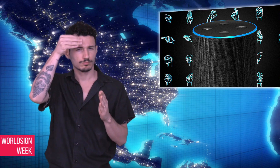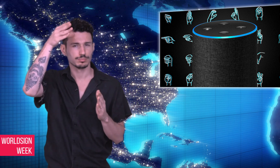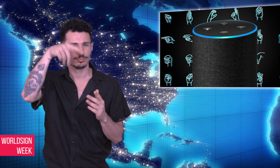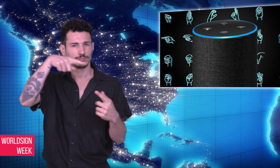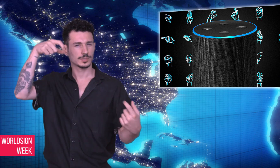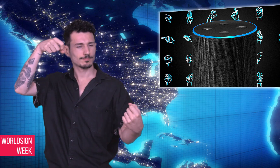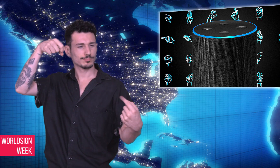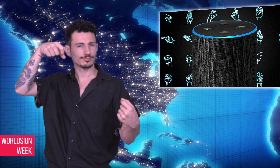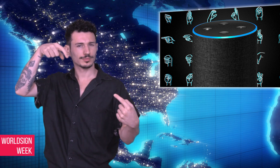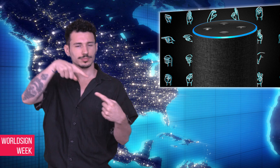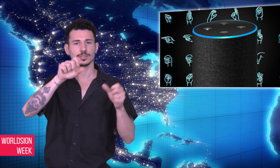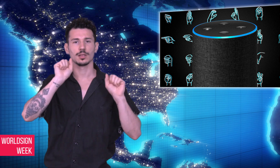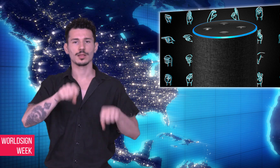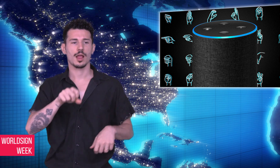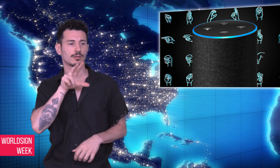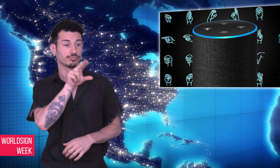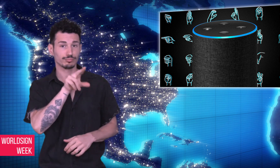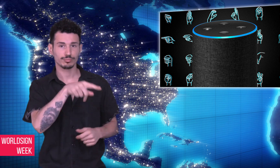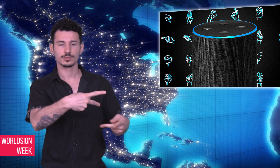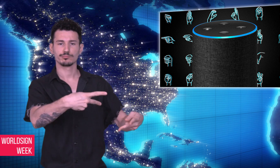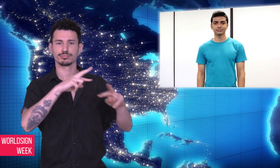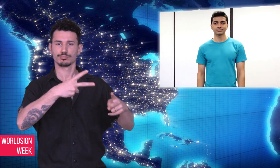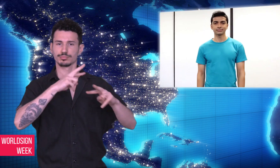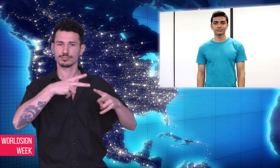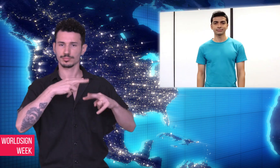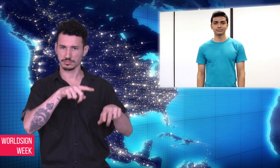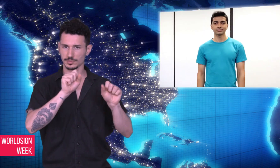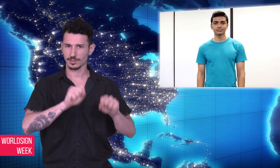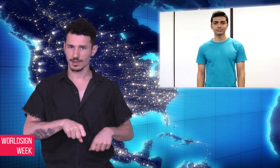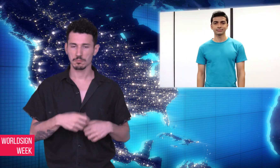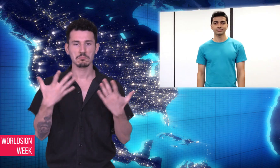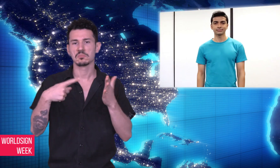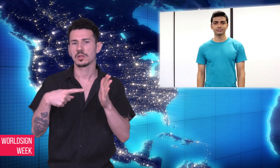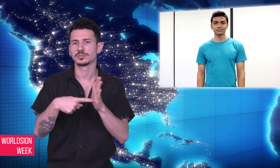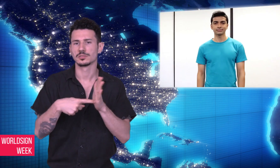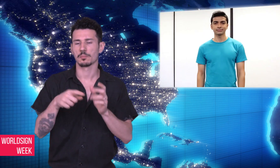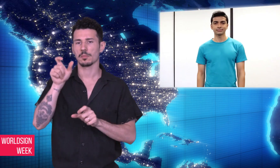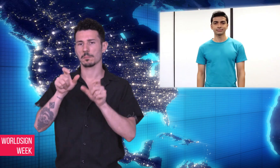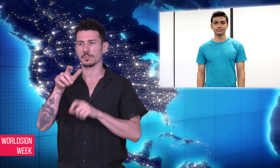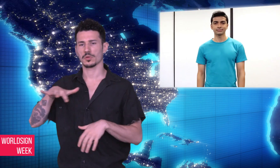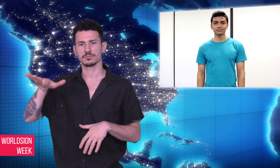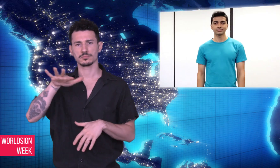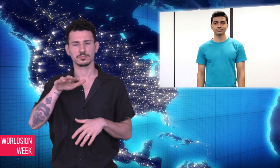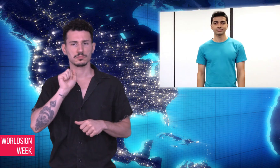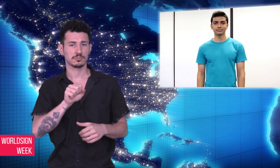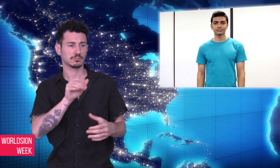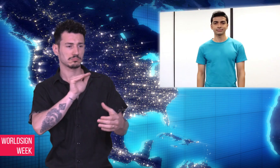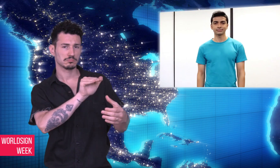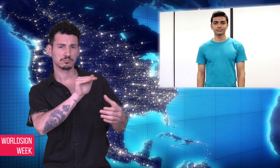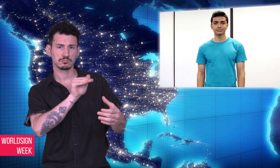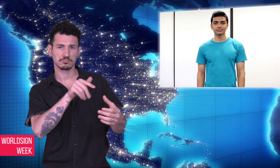virtual assistant with automatic speech recognition that responds to